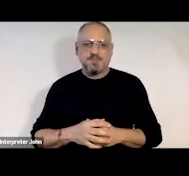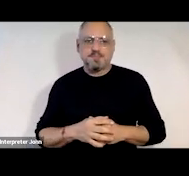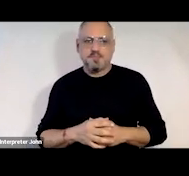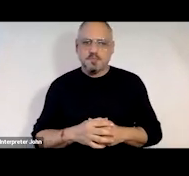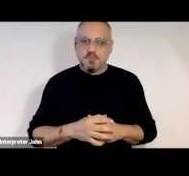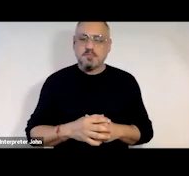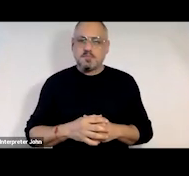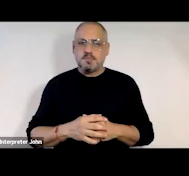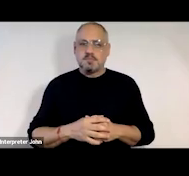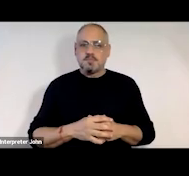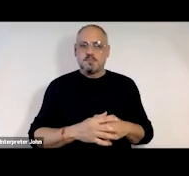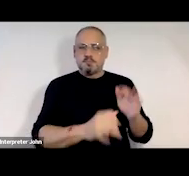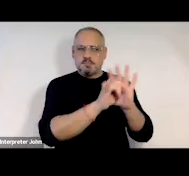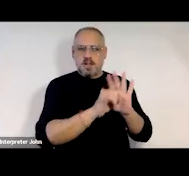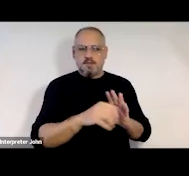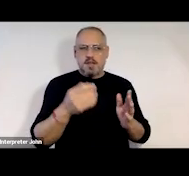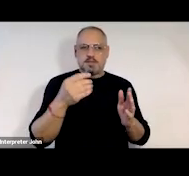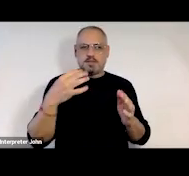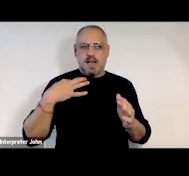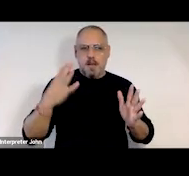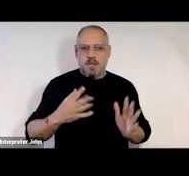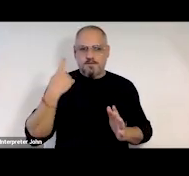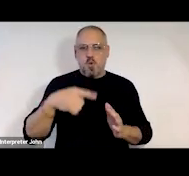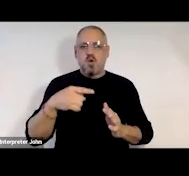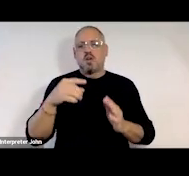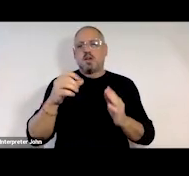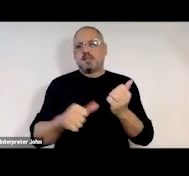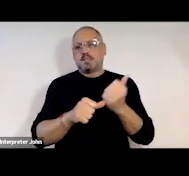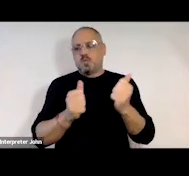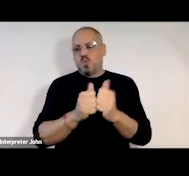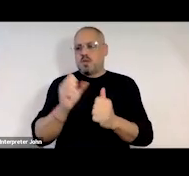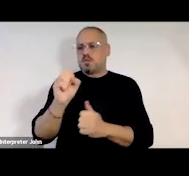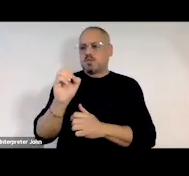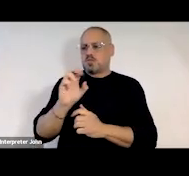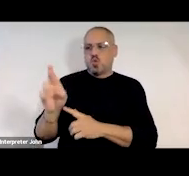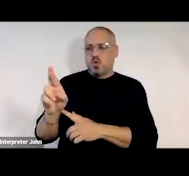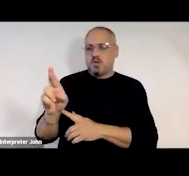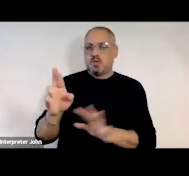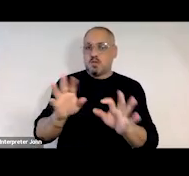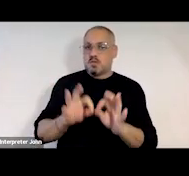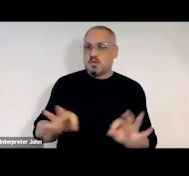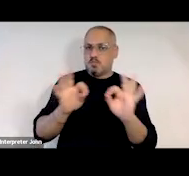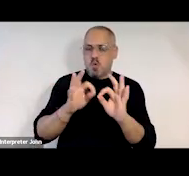Identifying applicants for SOAR assistance, it's really important to familiarize yourself